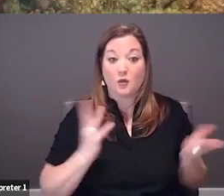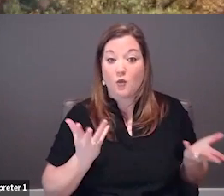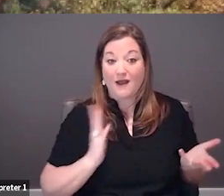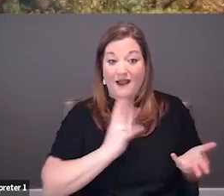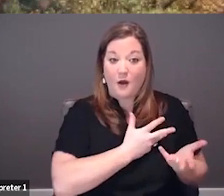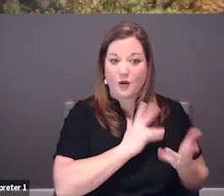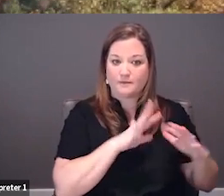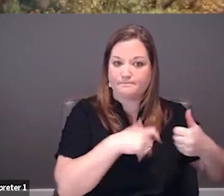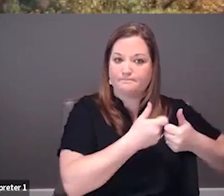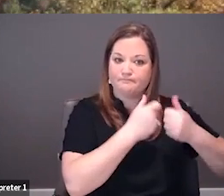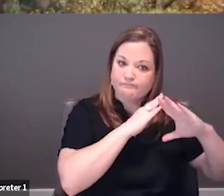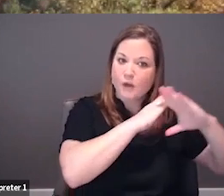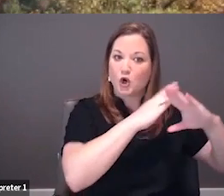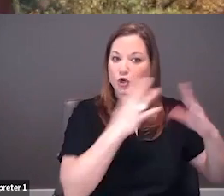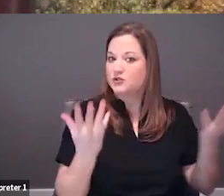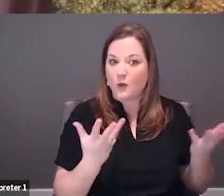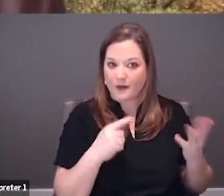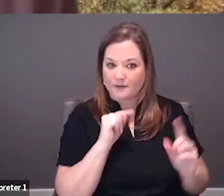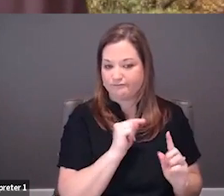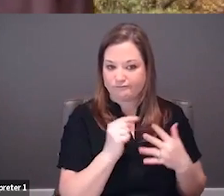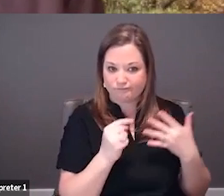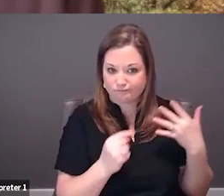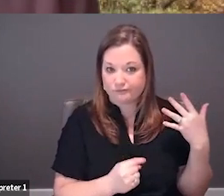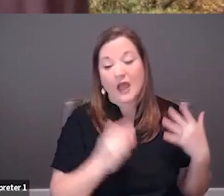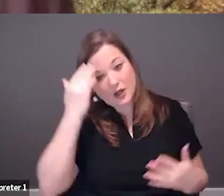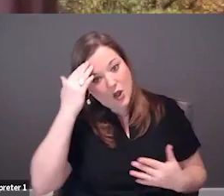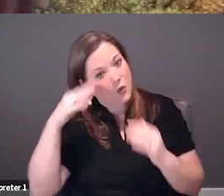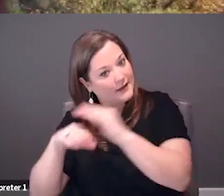I know that accessibility is extraordinarily important to you,